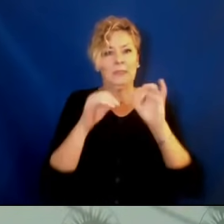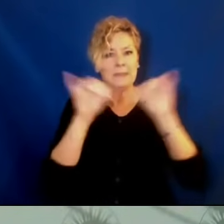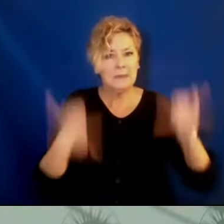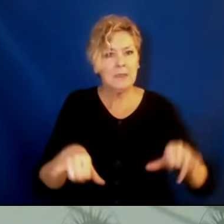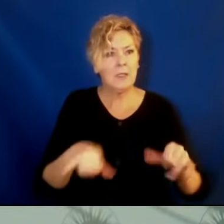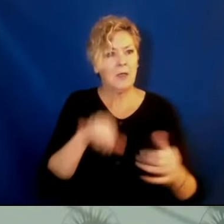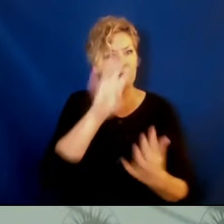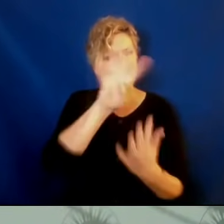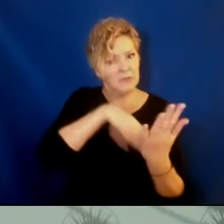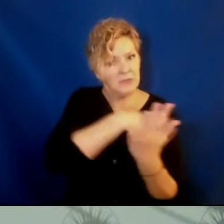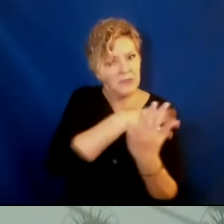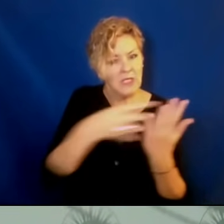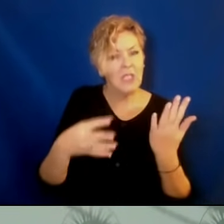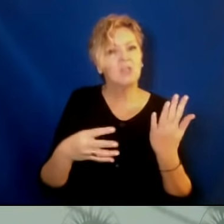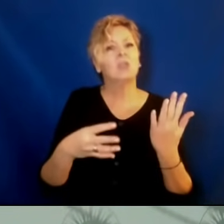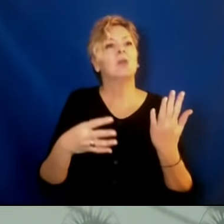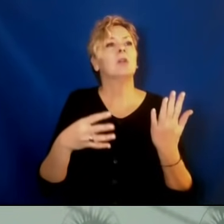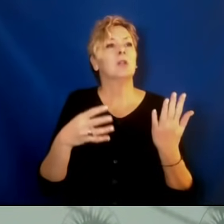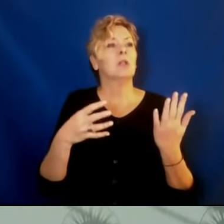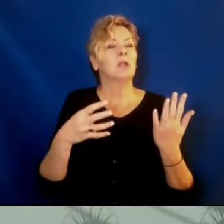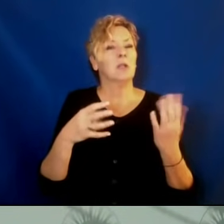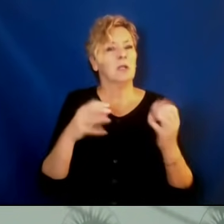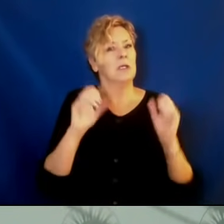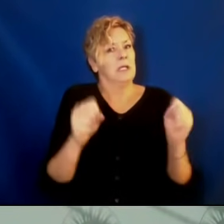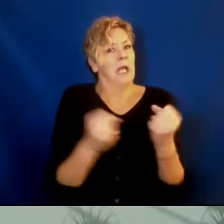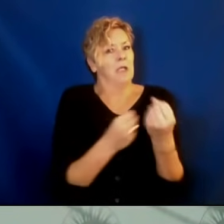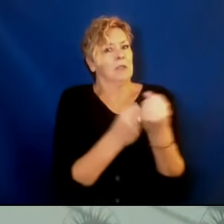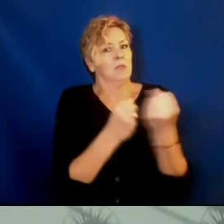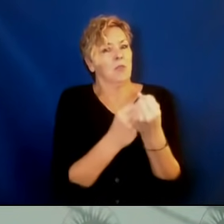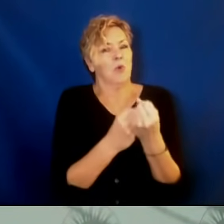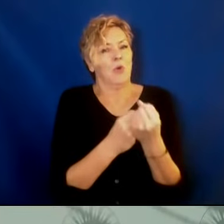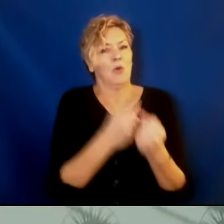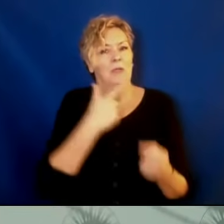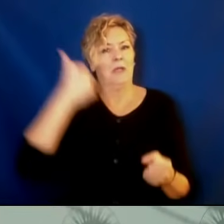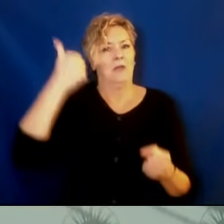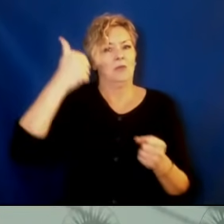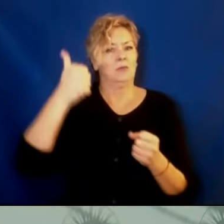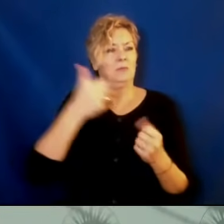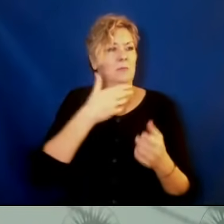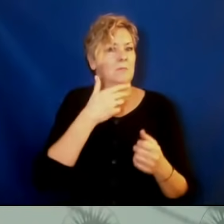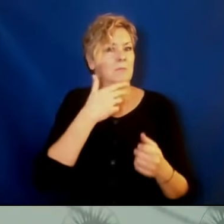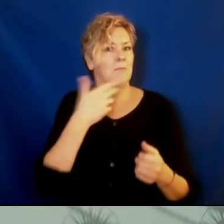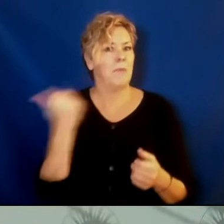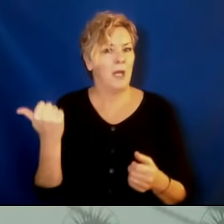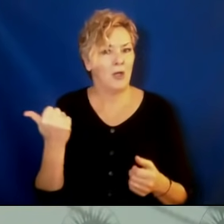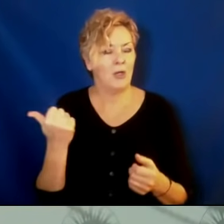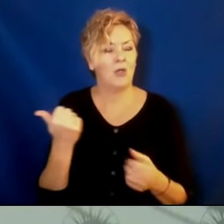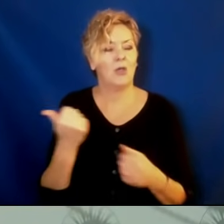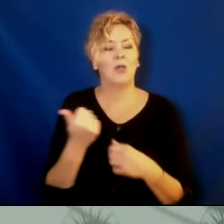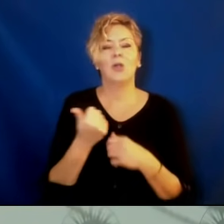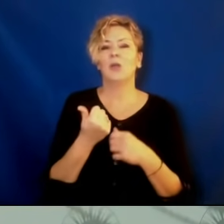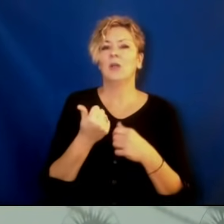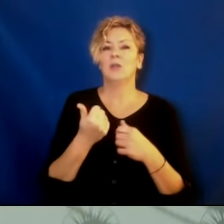initiative is underway in proceeding and we will have more to report in coming weeks.